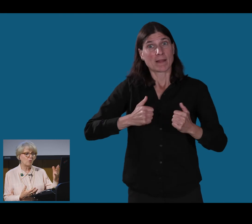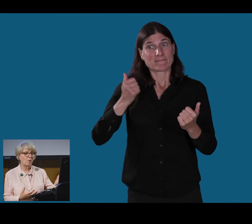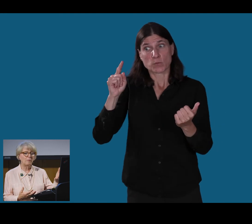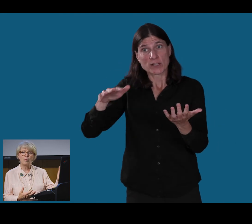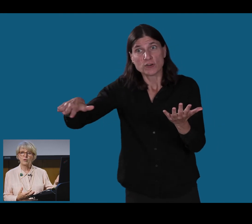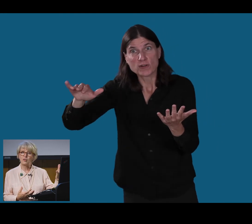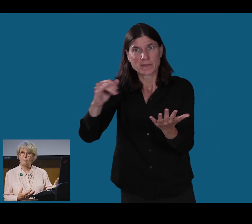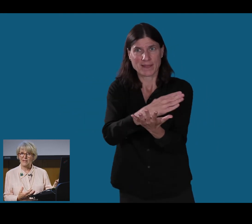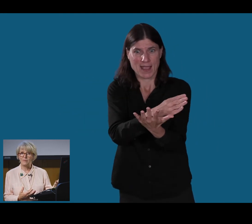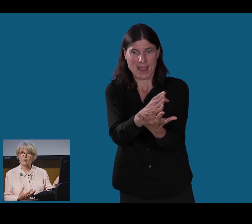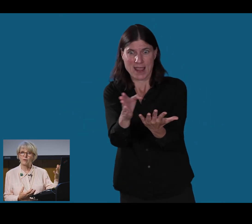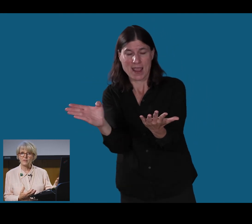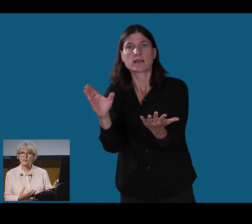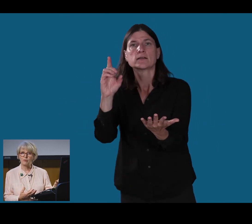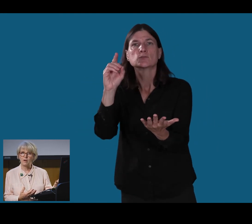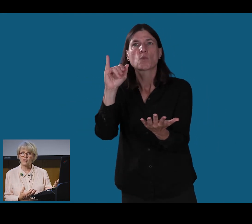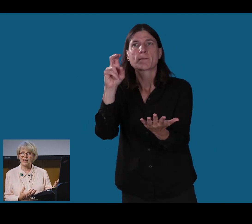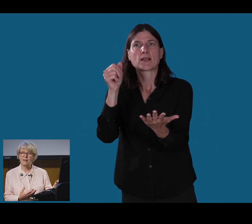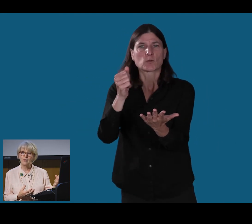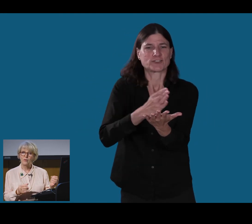So these are all important domains of residential functioning.